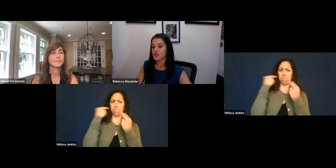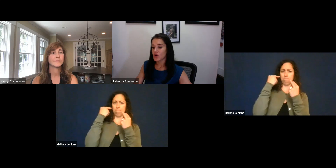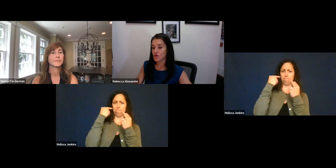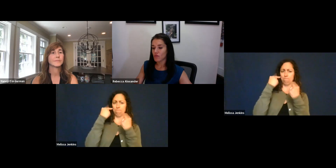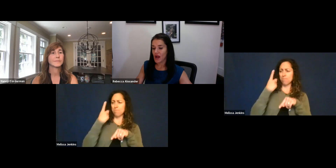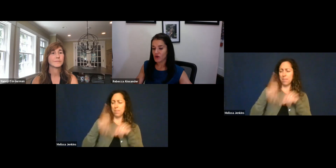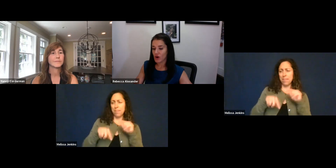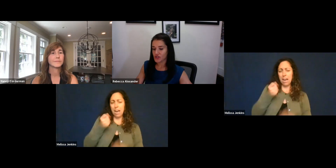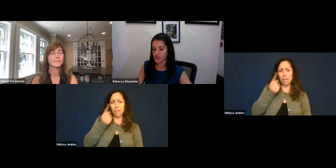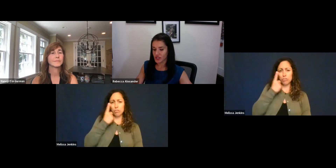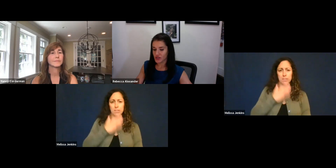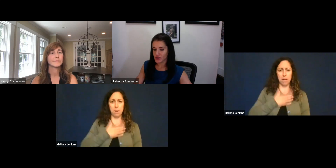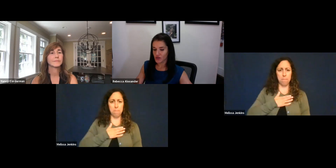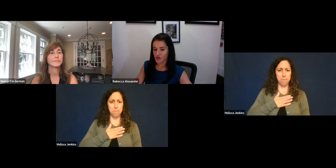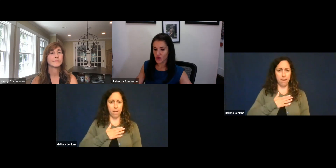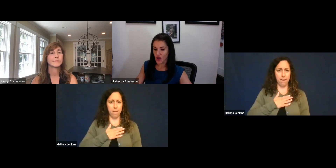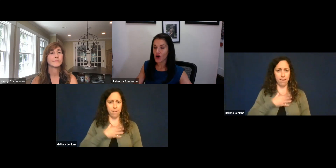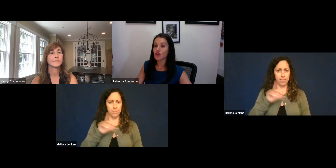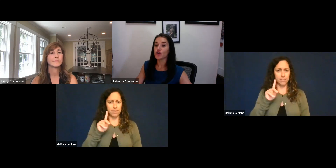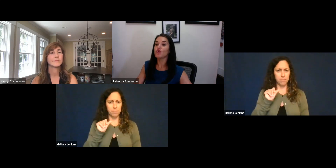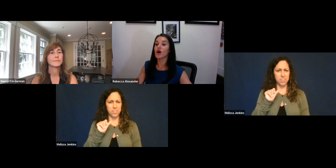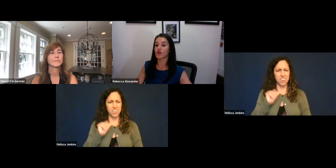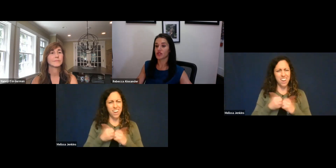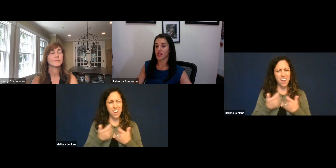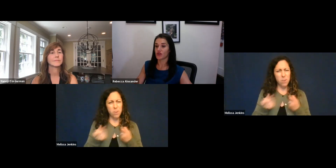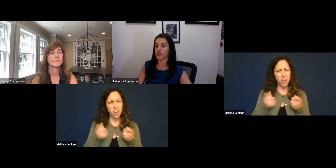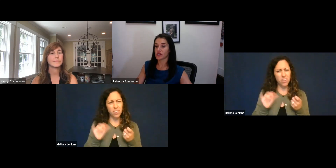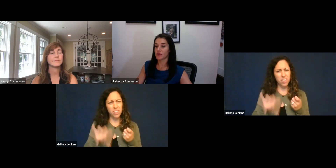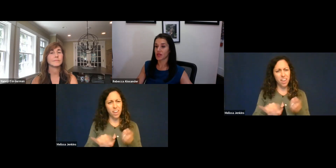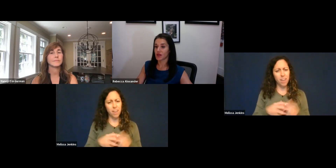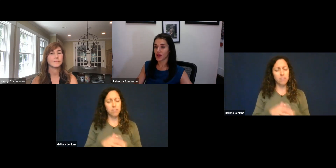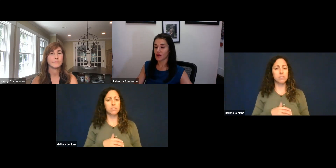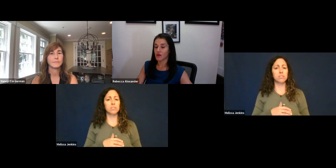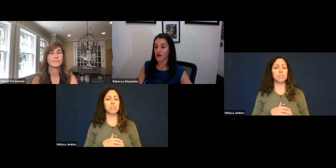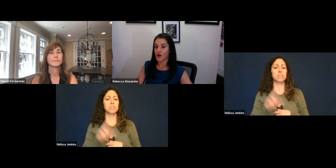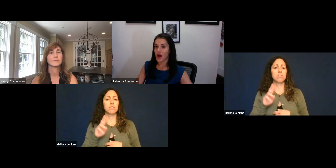So my question is, how do you understand your disability?